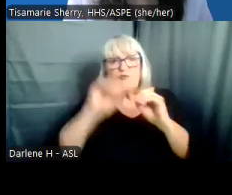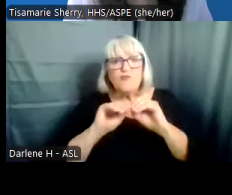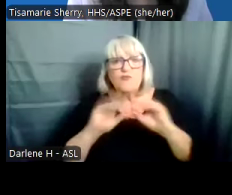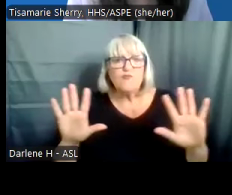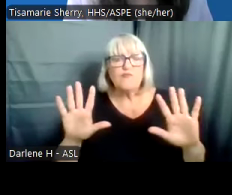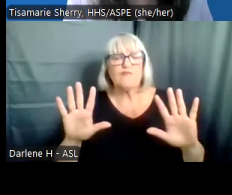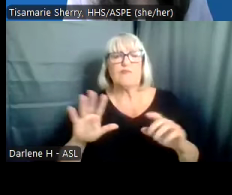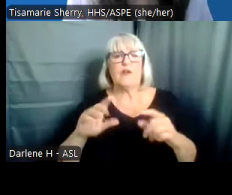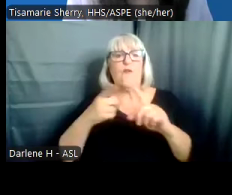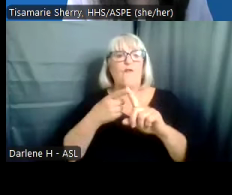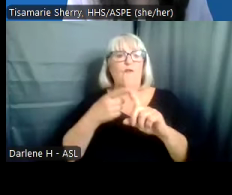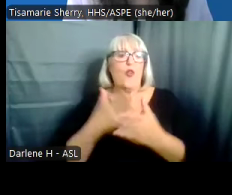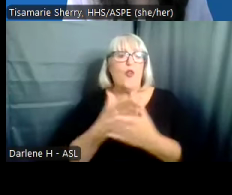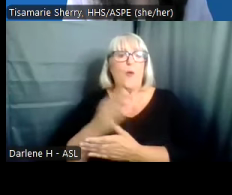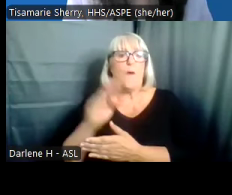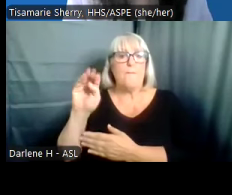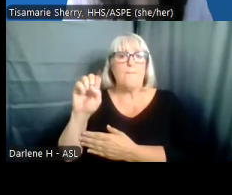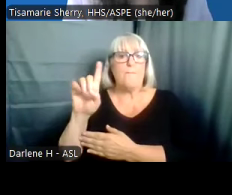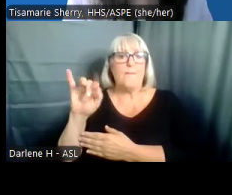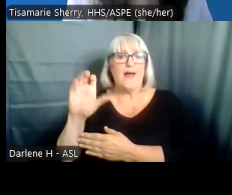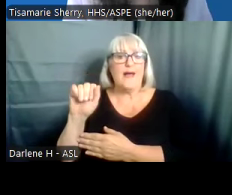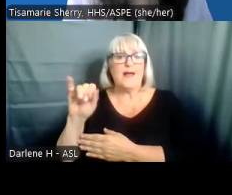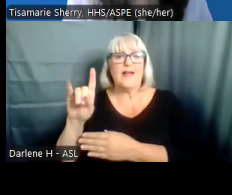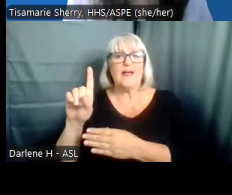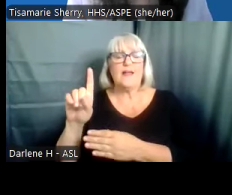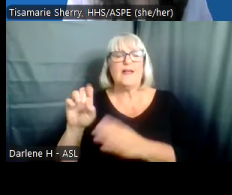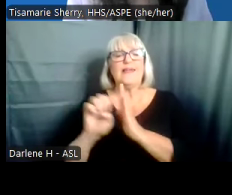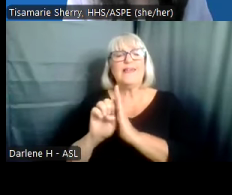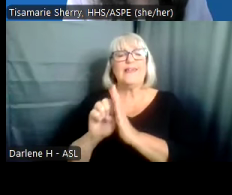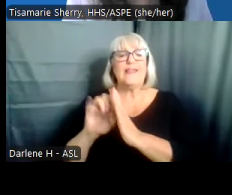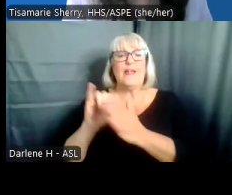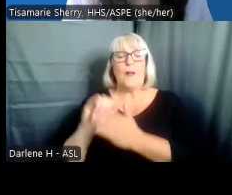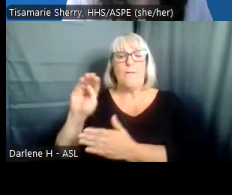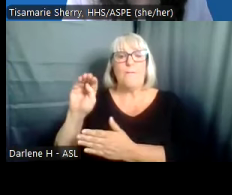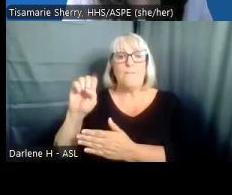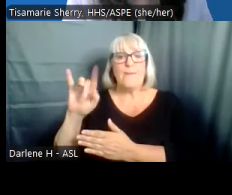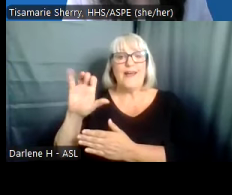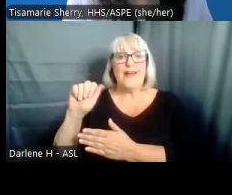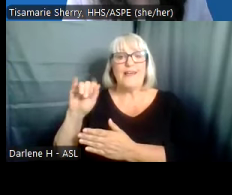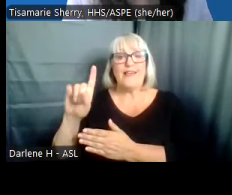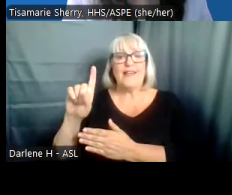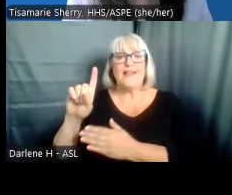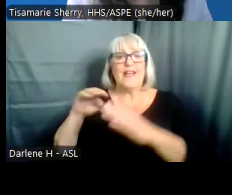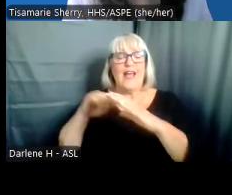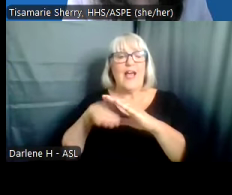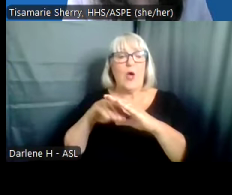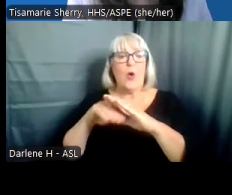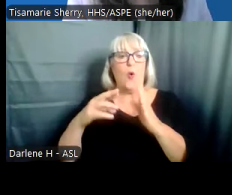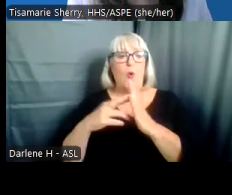For example, the recently finalized Medicaid access rule requires includes a number of